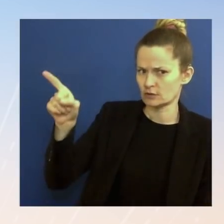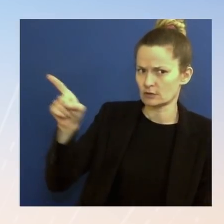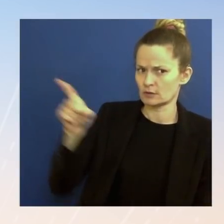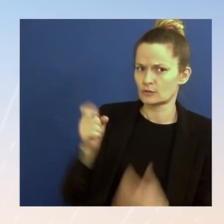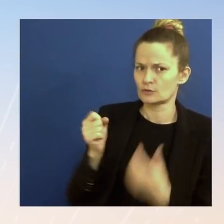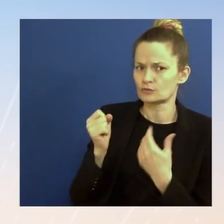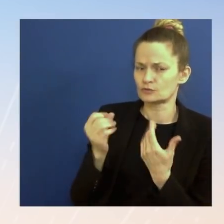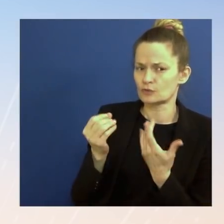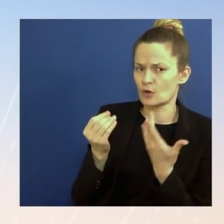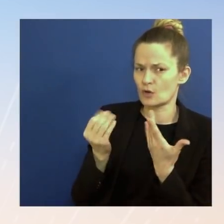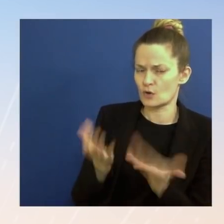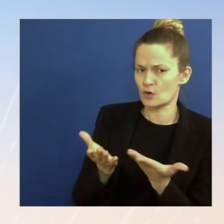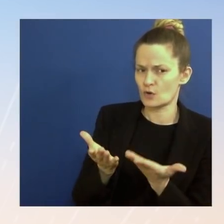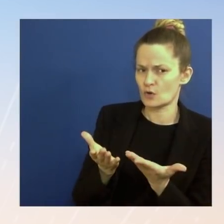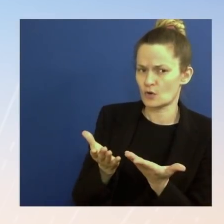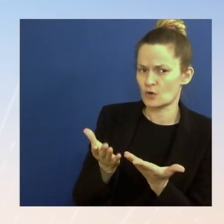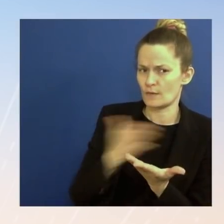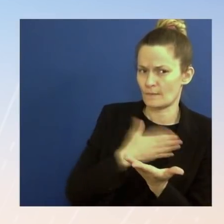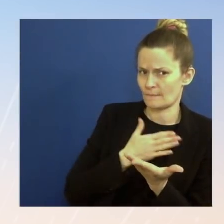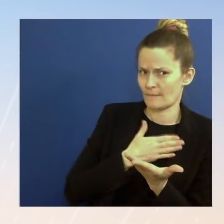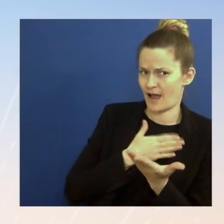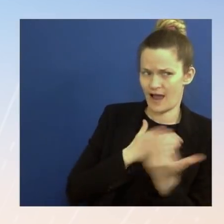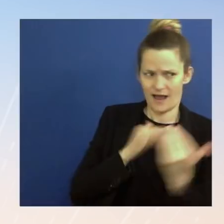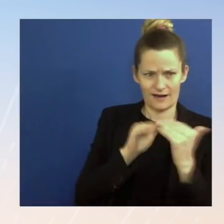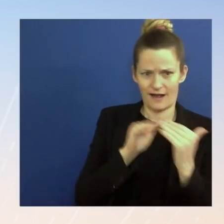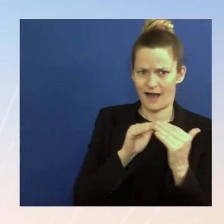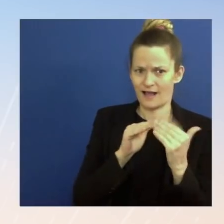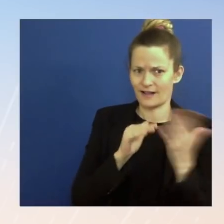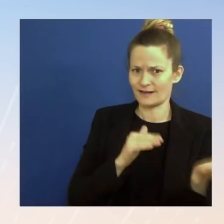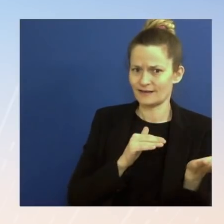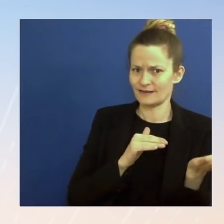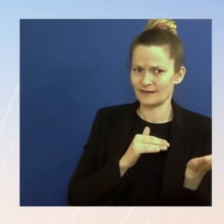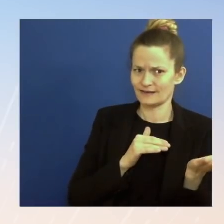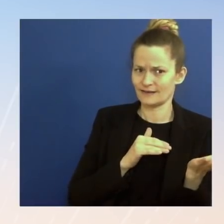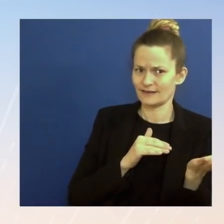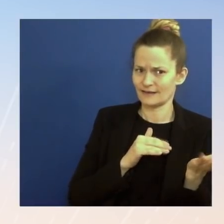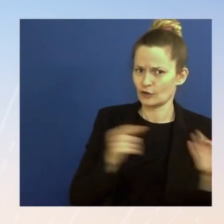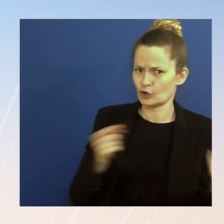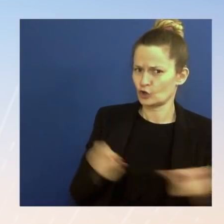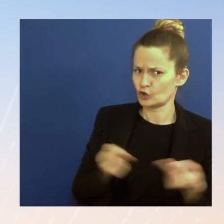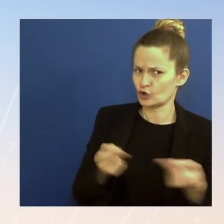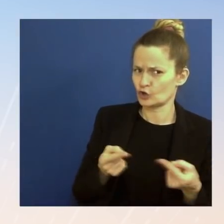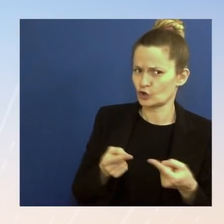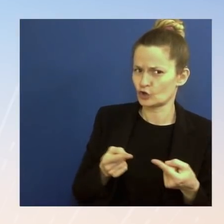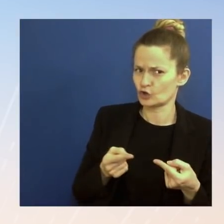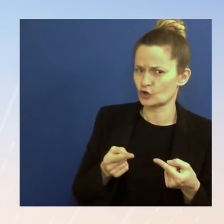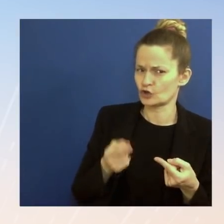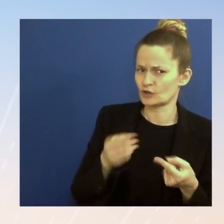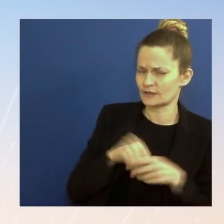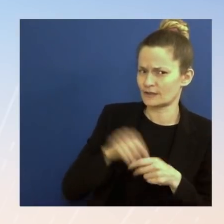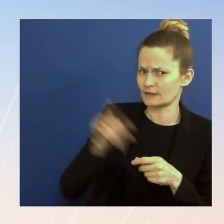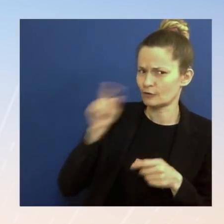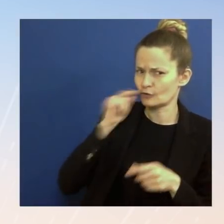or we would wait for your news organization to confirm those -- but our thoughts, the President's thoughts, our administration's thoughts are with him,